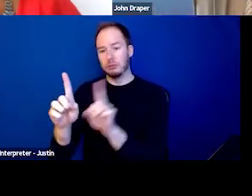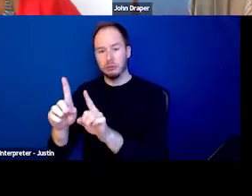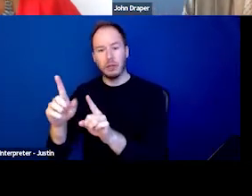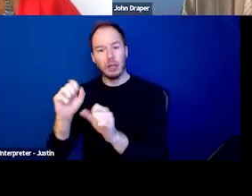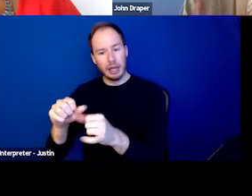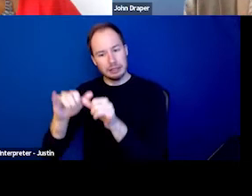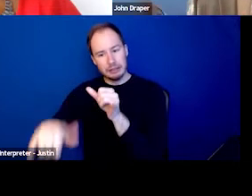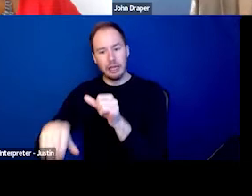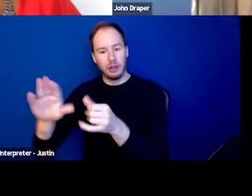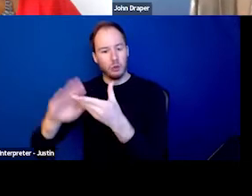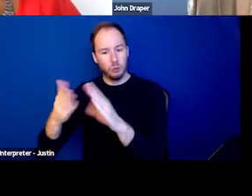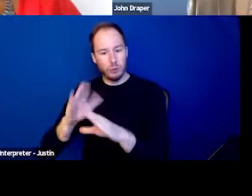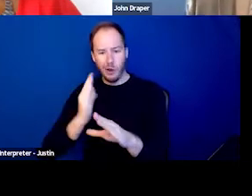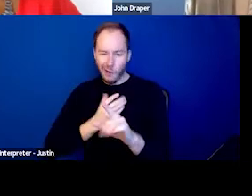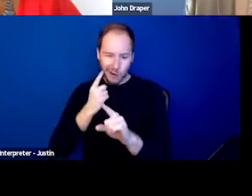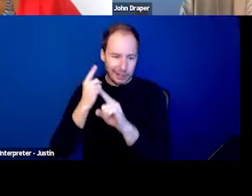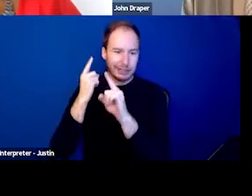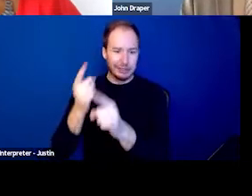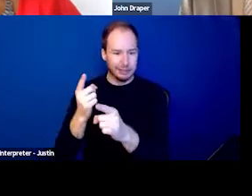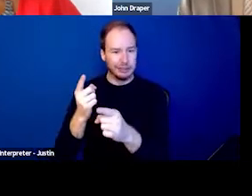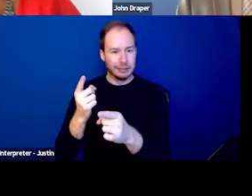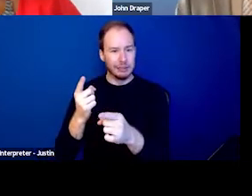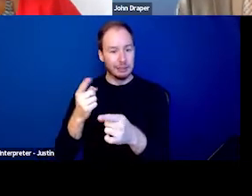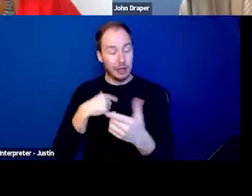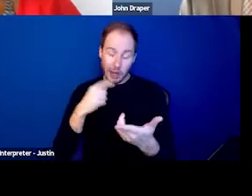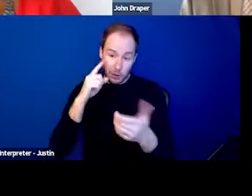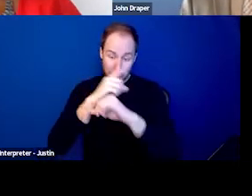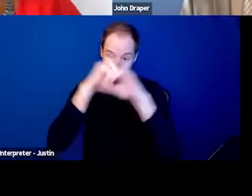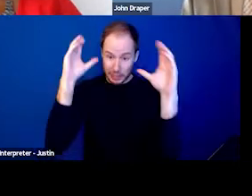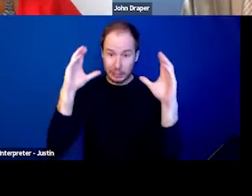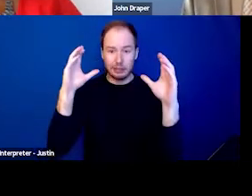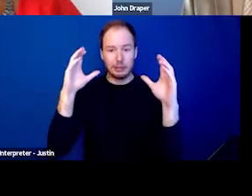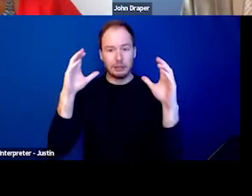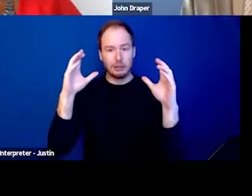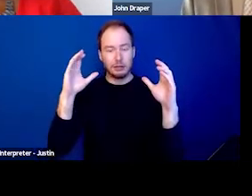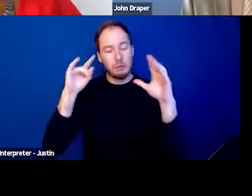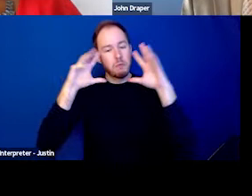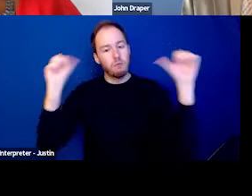And that is the ideal situation. And I would imagine what President Kennedy imagined